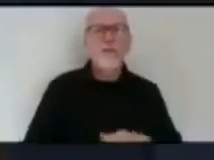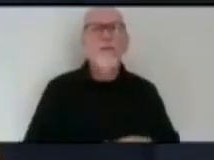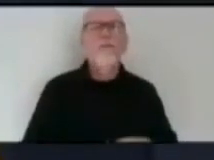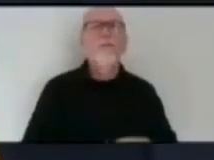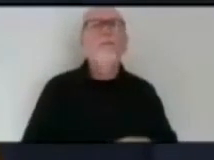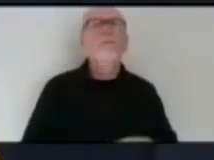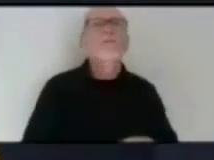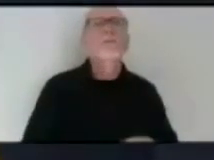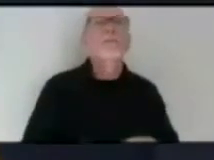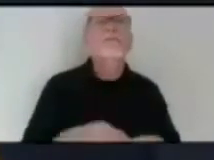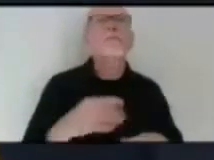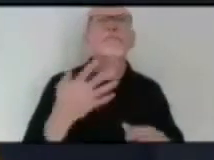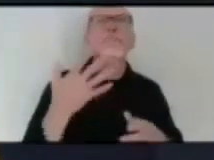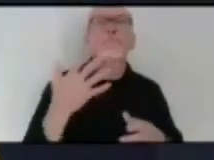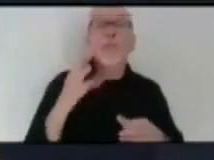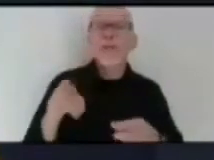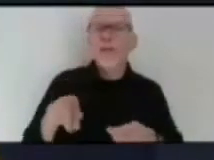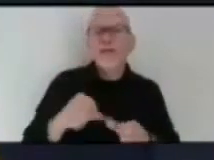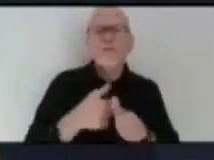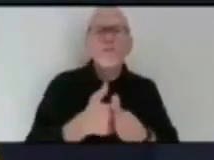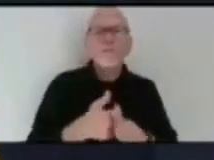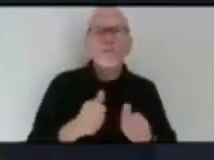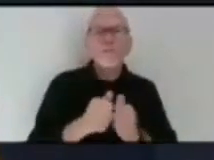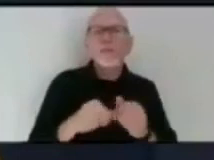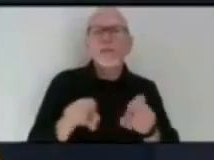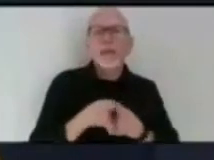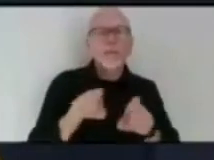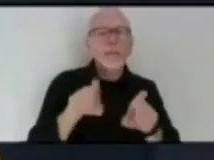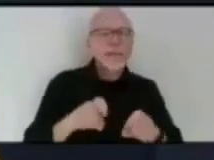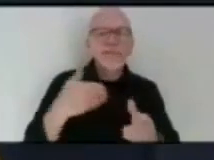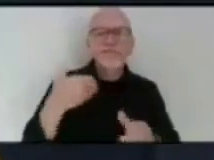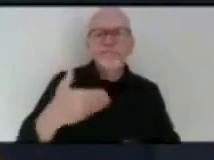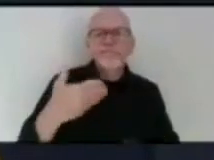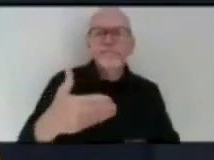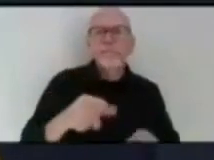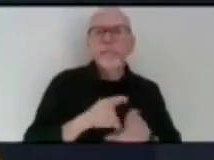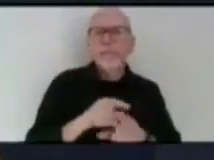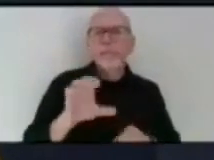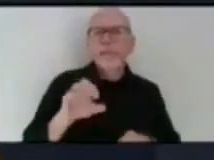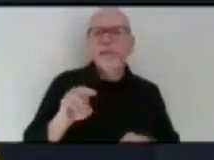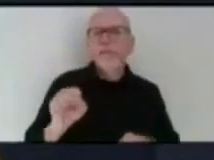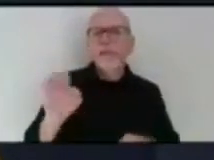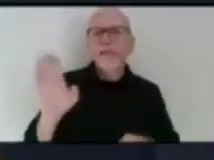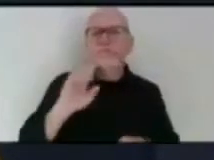in abide by the same testing frequency that CMS has outlined for all the facilities.